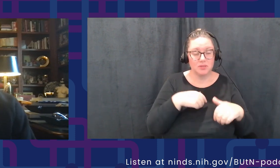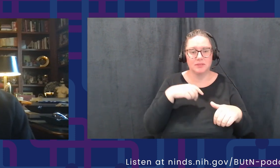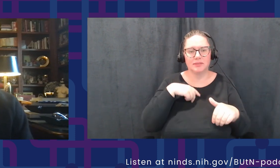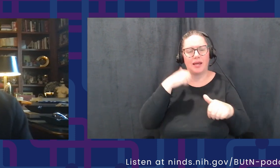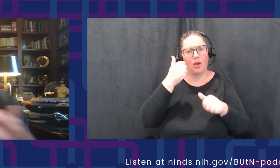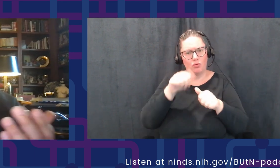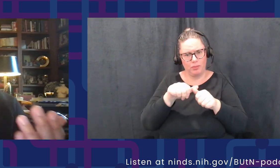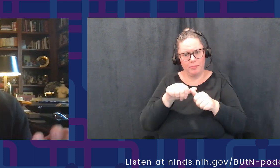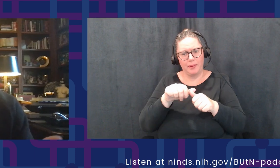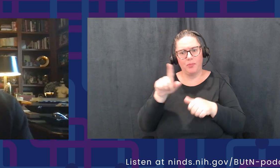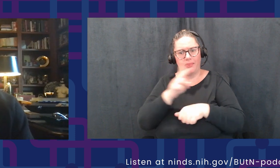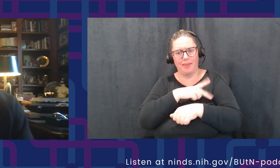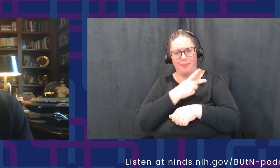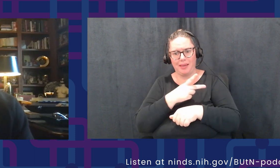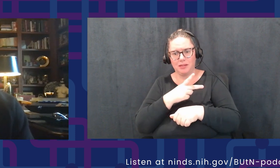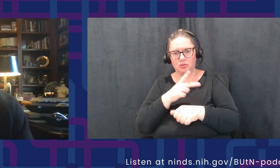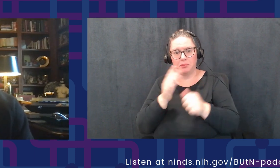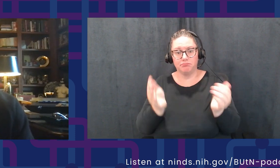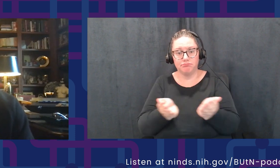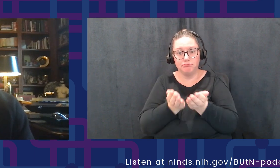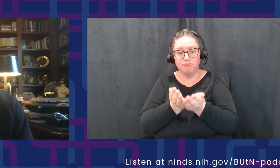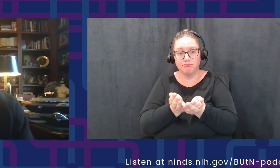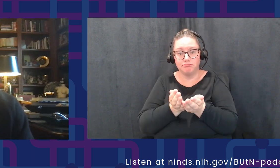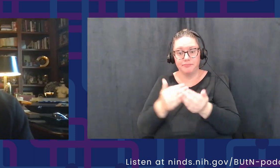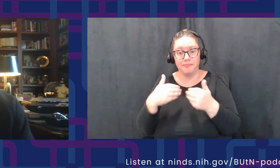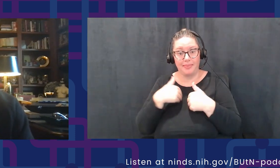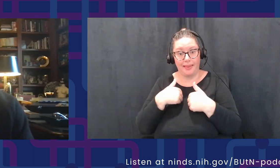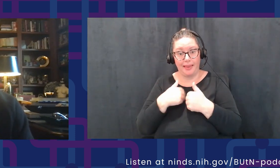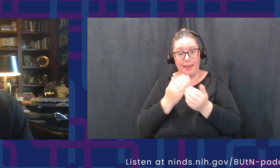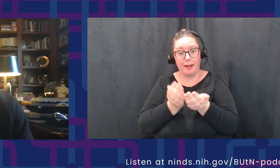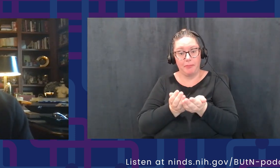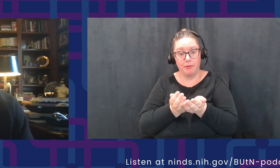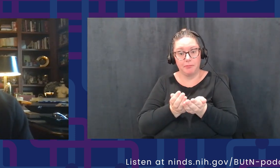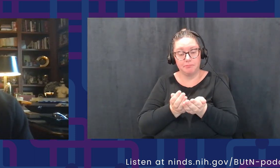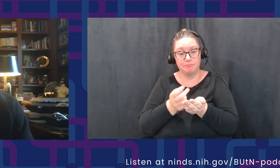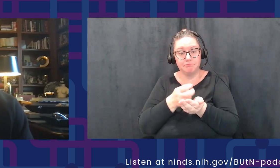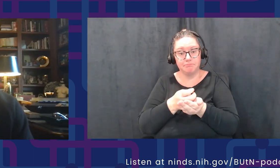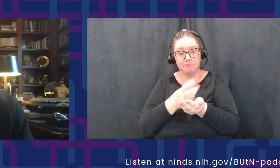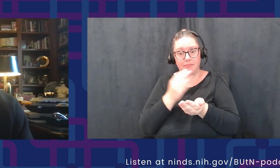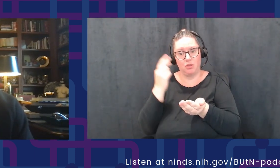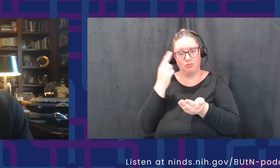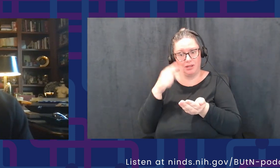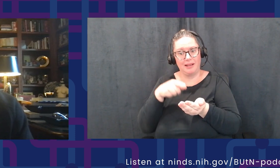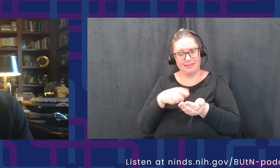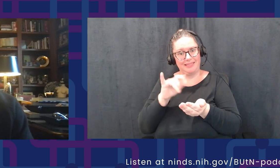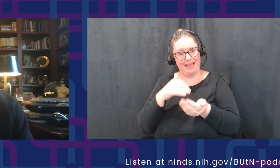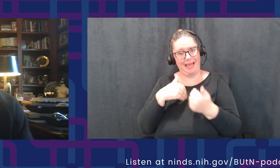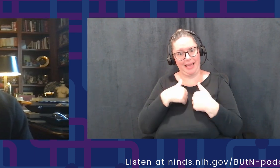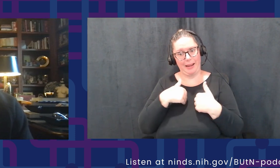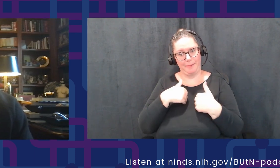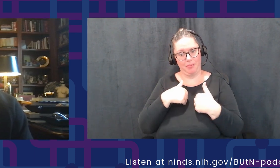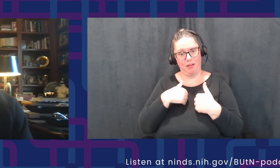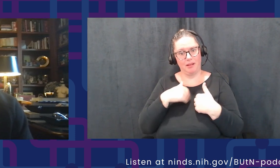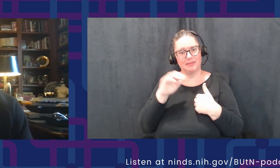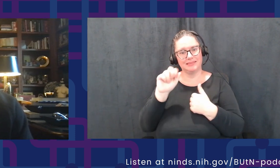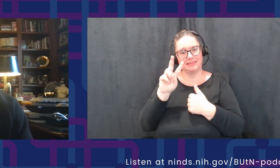the patient put the little animal in her hands and she realized that that was an animal that was an avatar for her disease.